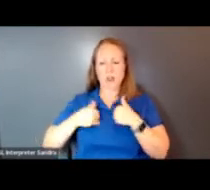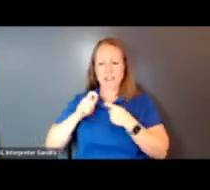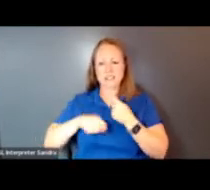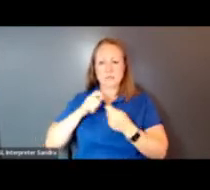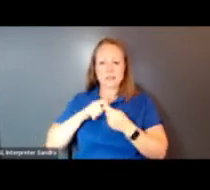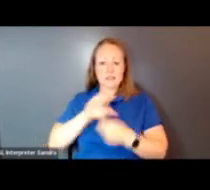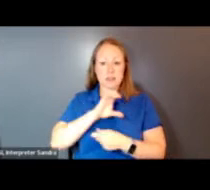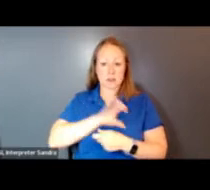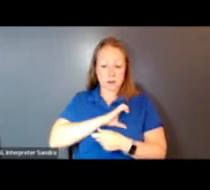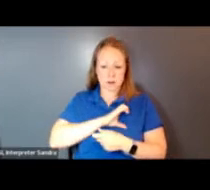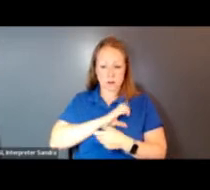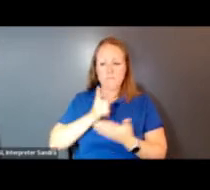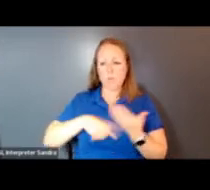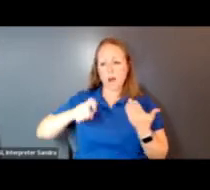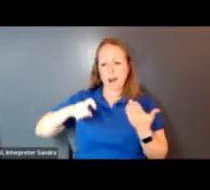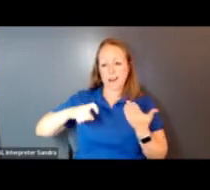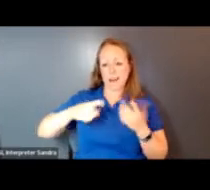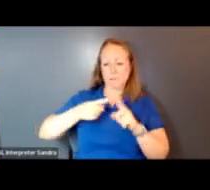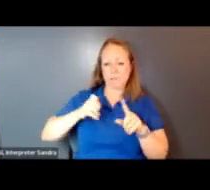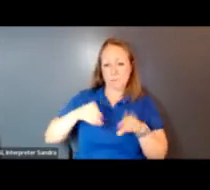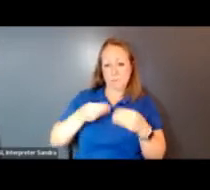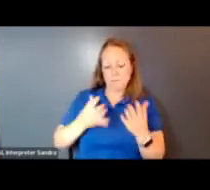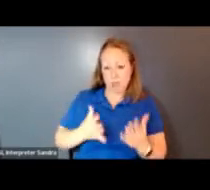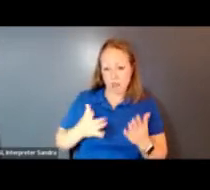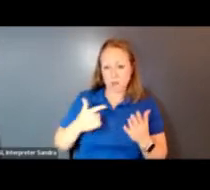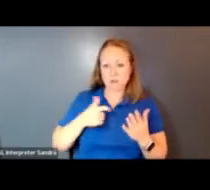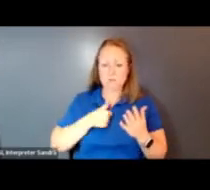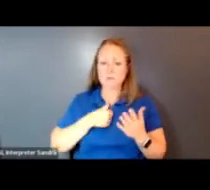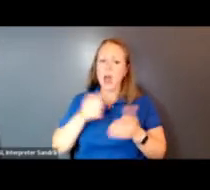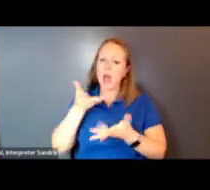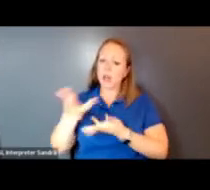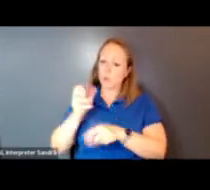providers. And I worked with her to add that form into the, you